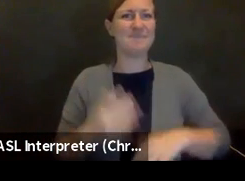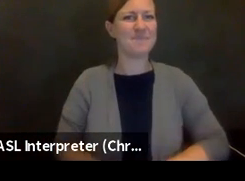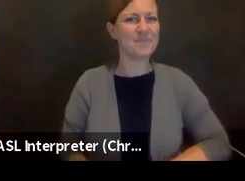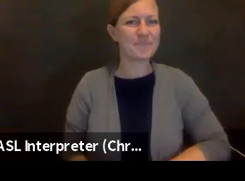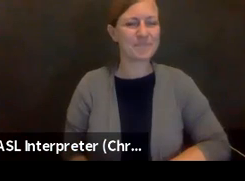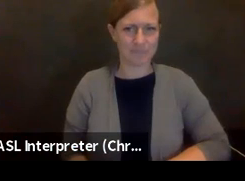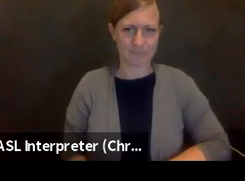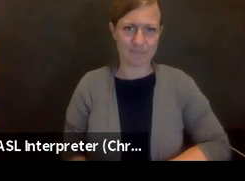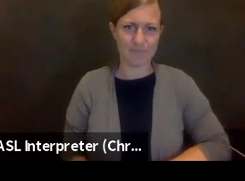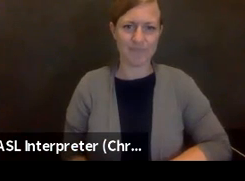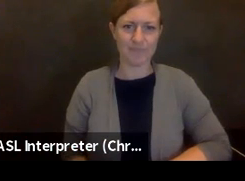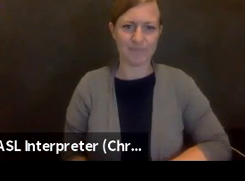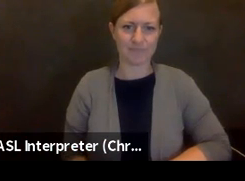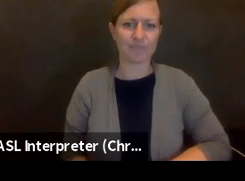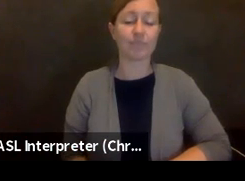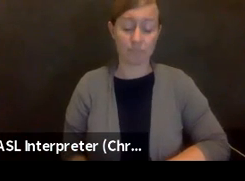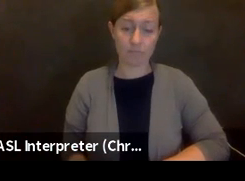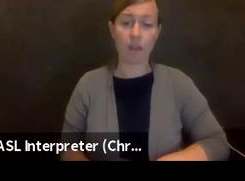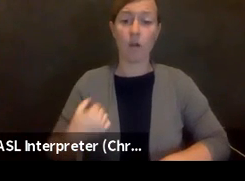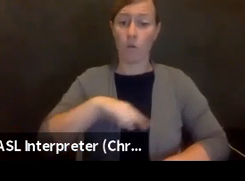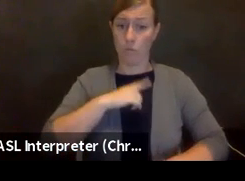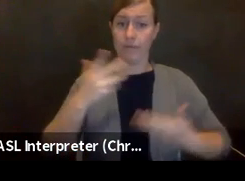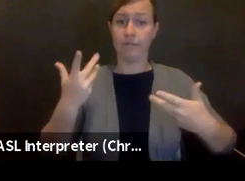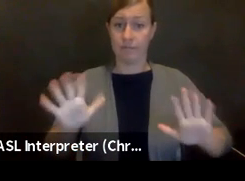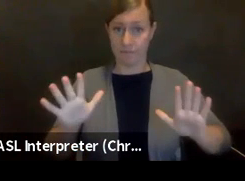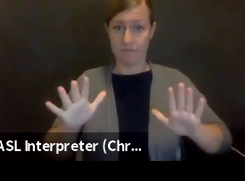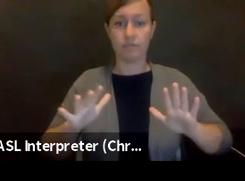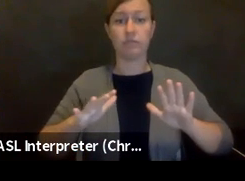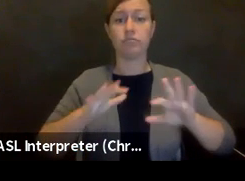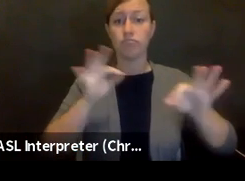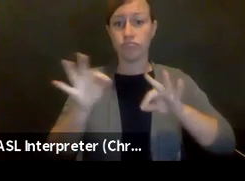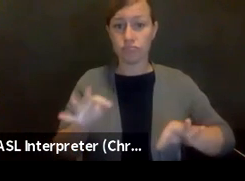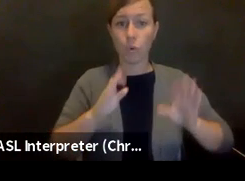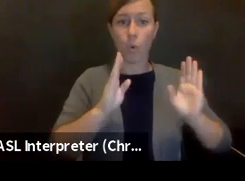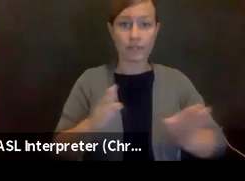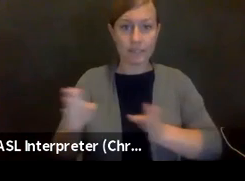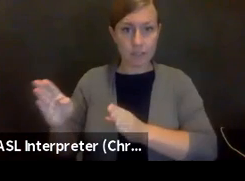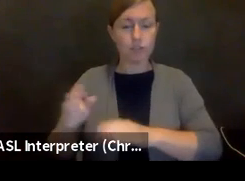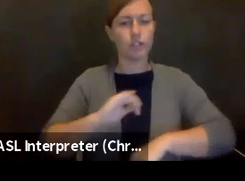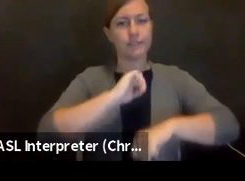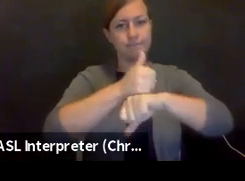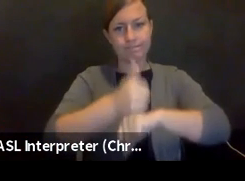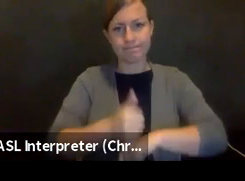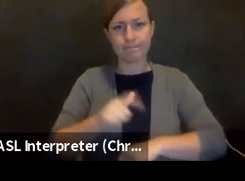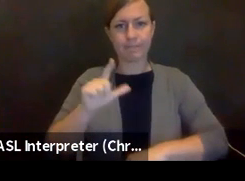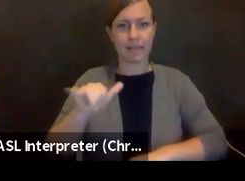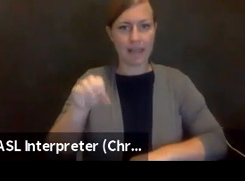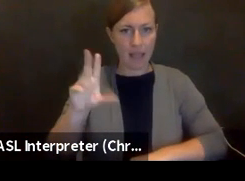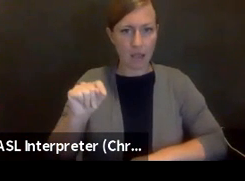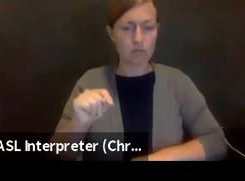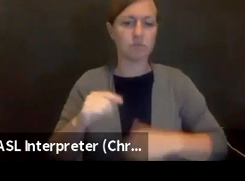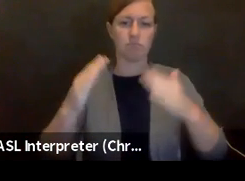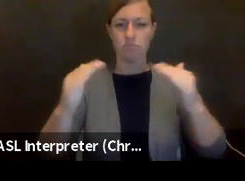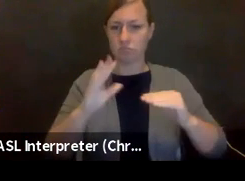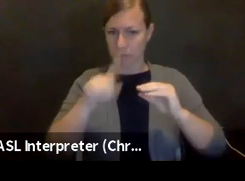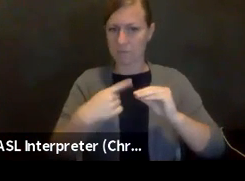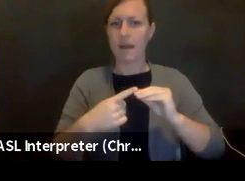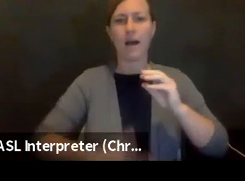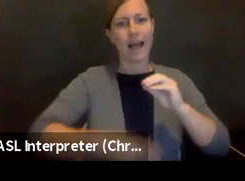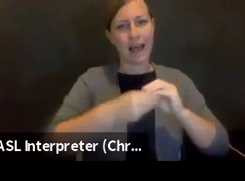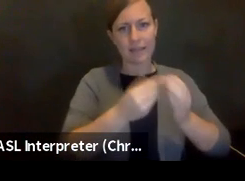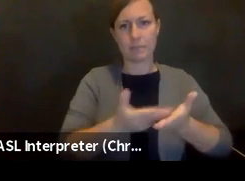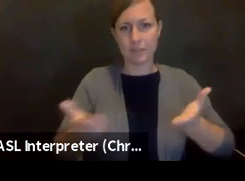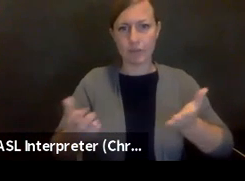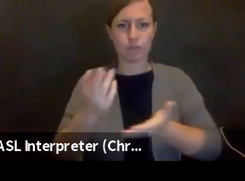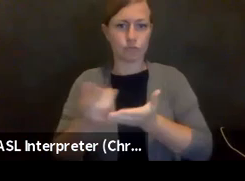Katherine Livick - ESD 112: So. We have gone over organization and layout. We've talked about adding materials and resources, discussion questions, assignments.